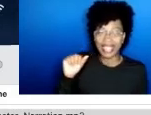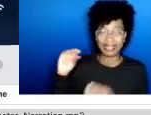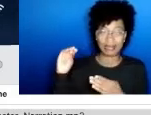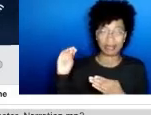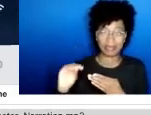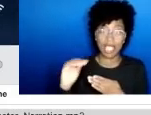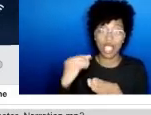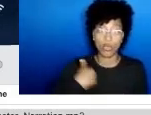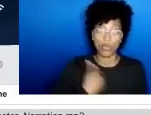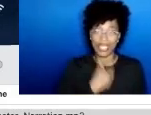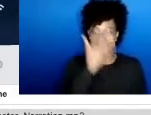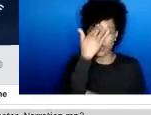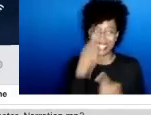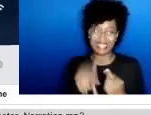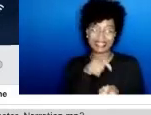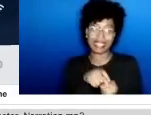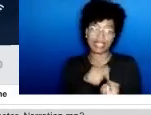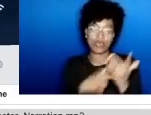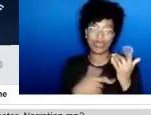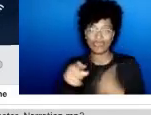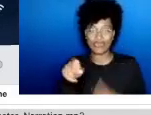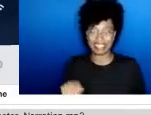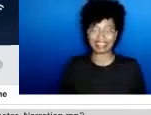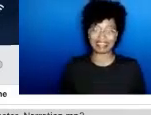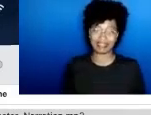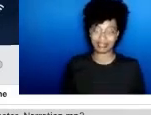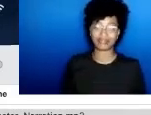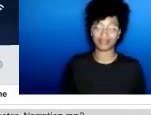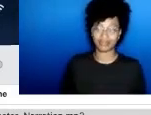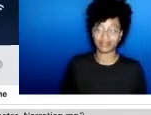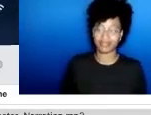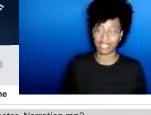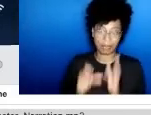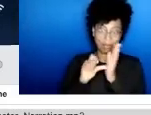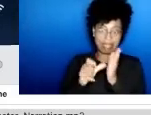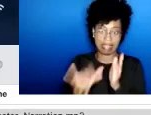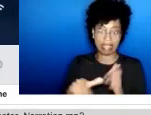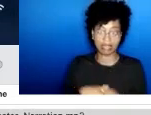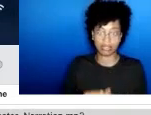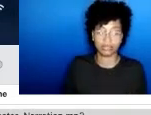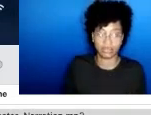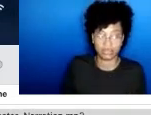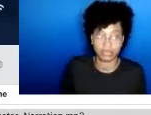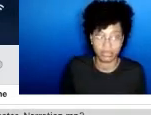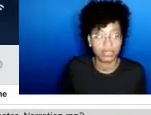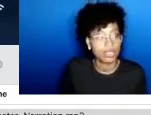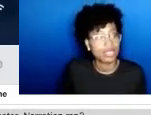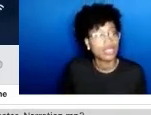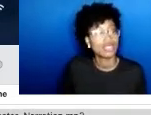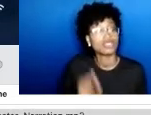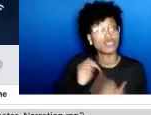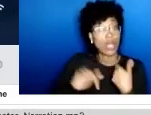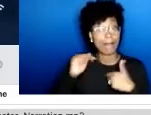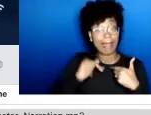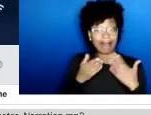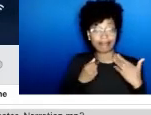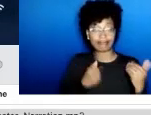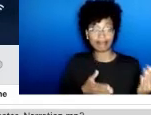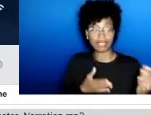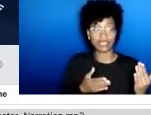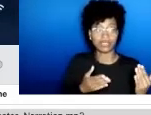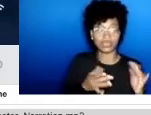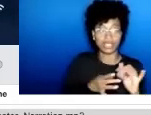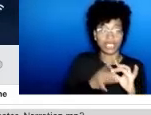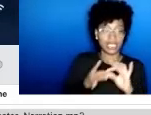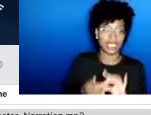need to go to 07:19:58 Going back here, just in terms of